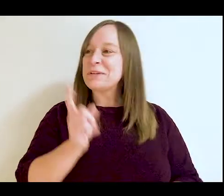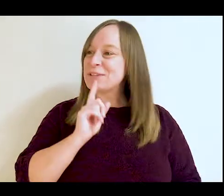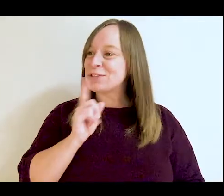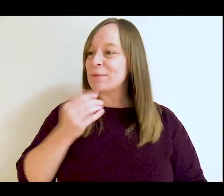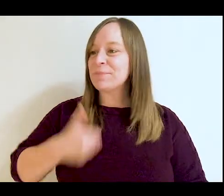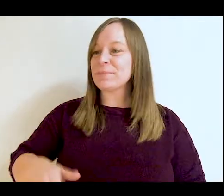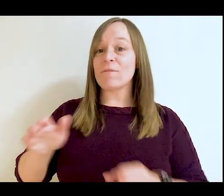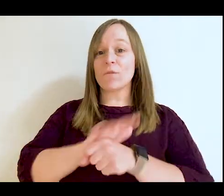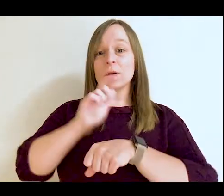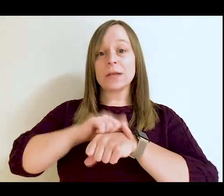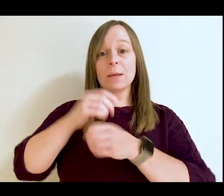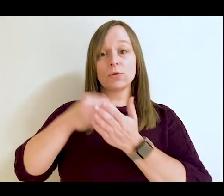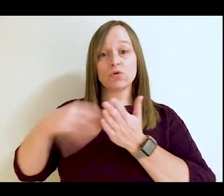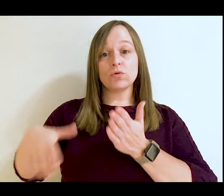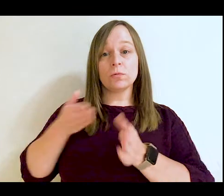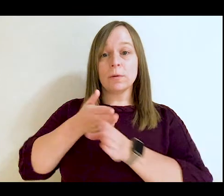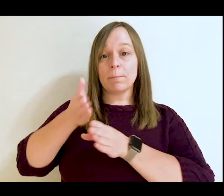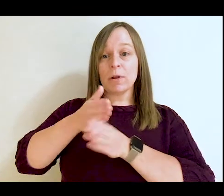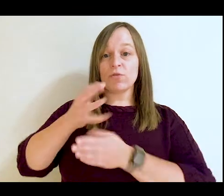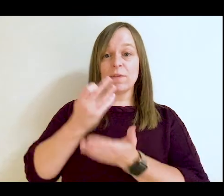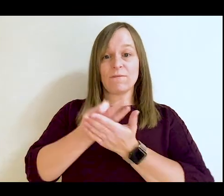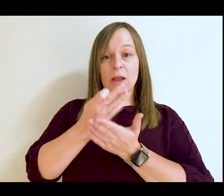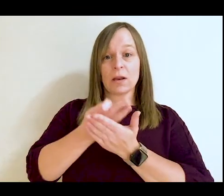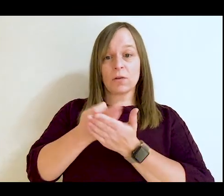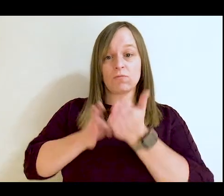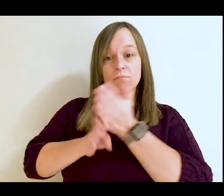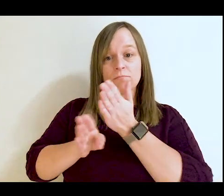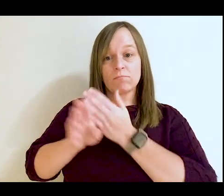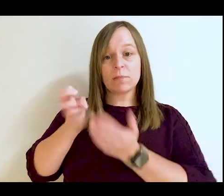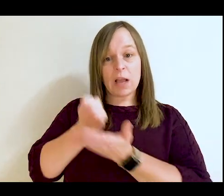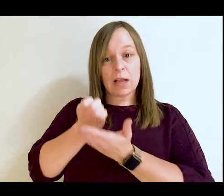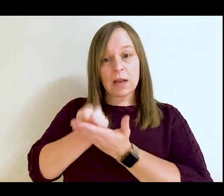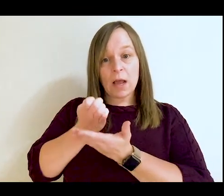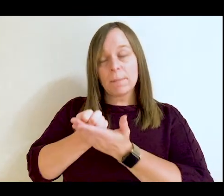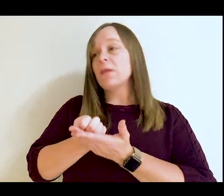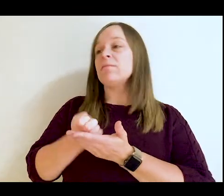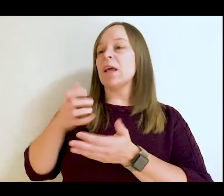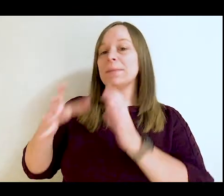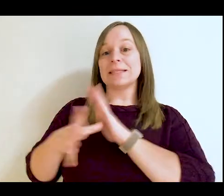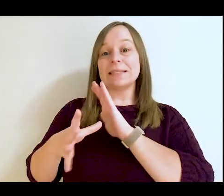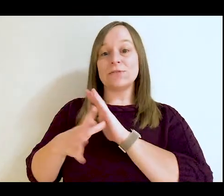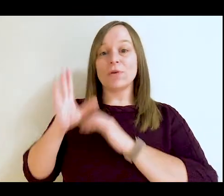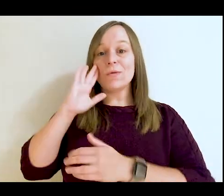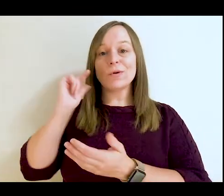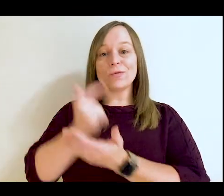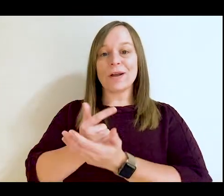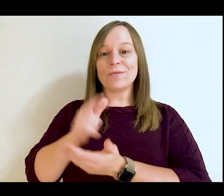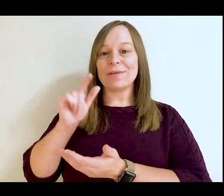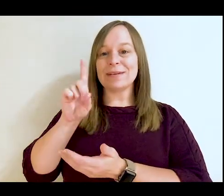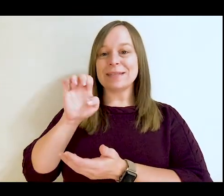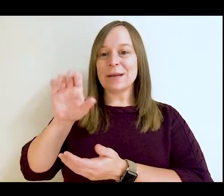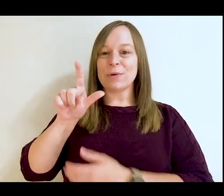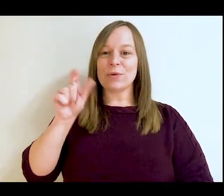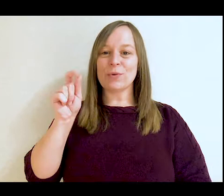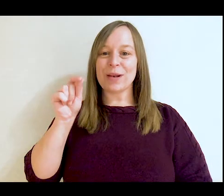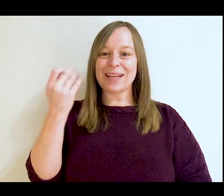S: I guess I can. I'm a full-time student majoring in finance with a minor in economics. I'm a senior and I'll be graduating in December of